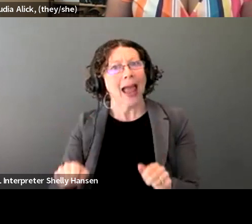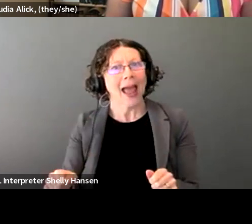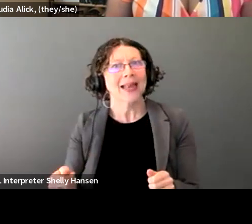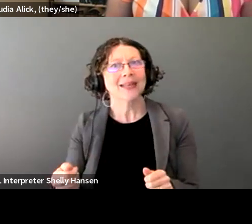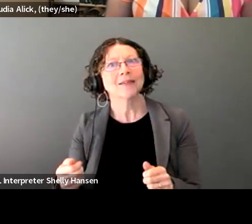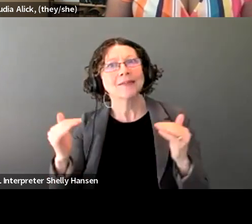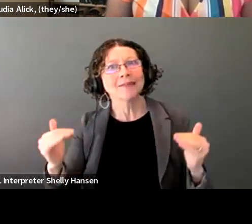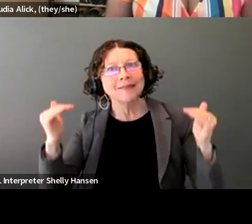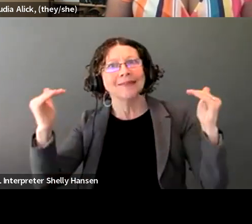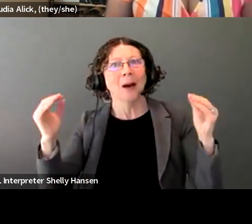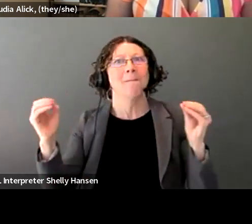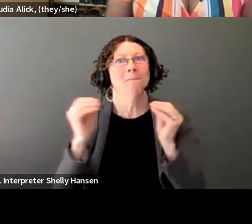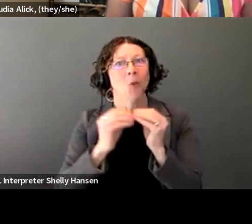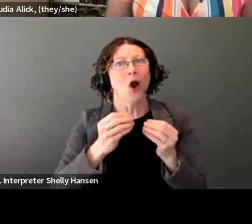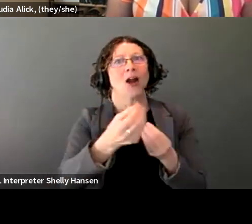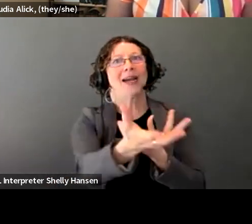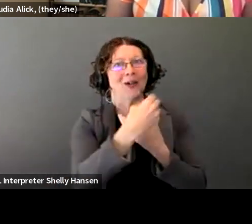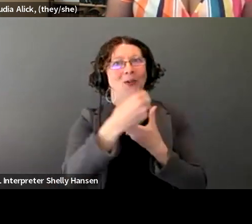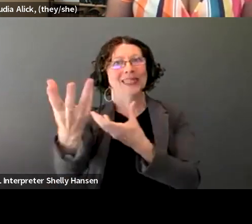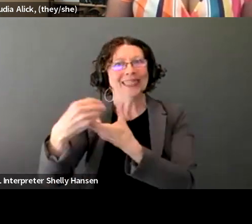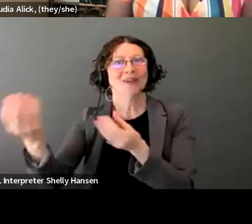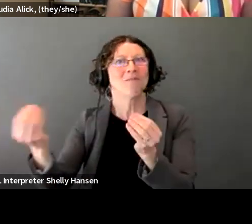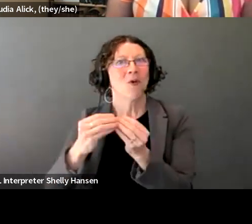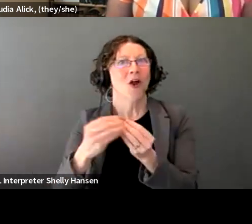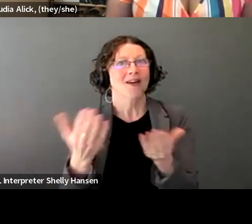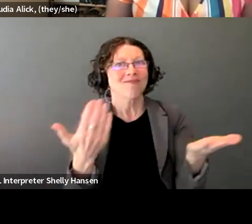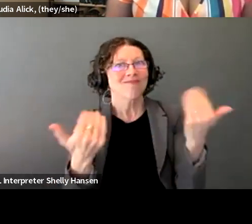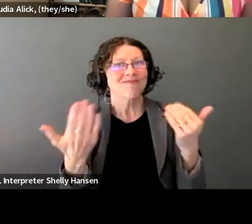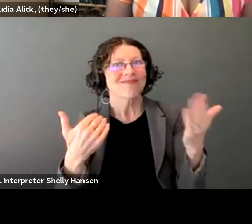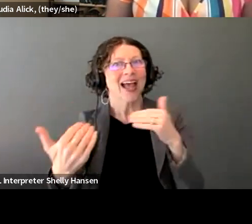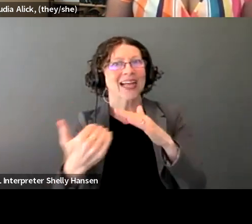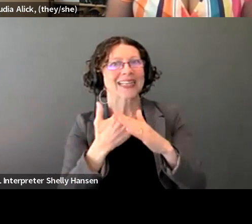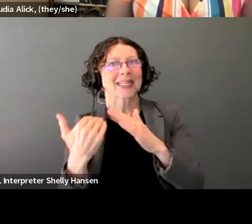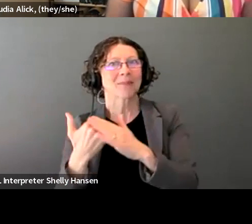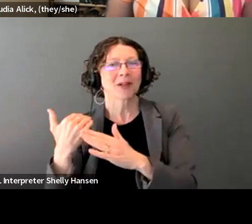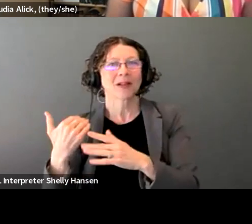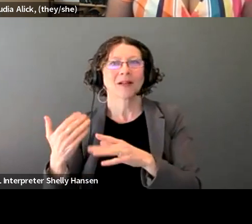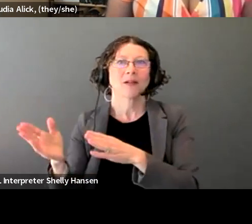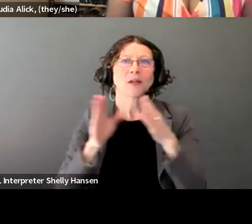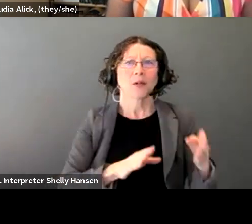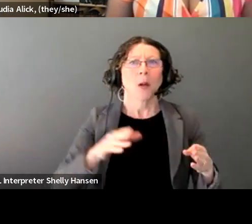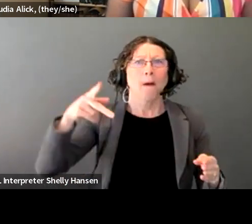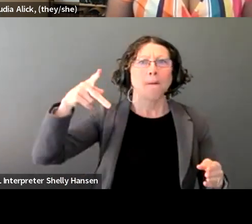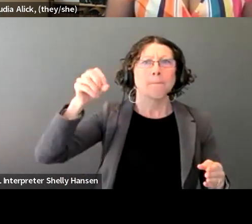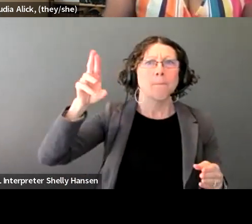and accessible and broad aspects for culture with a great program. I serve on the board.